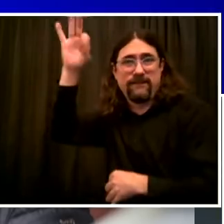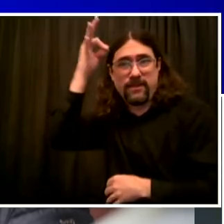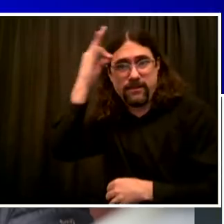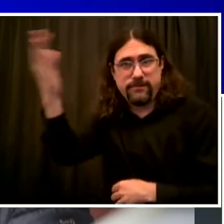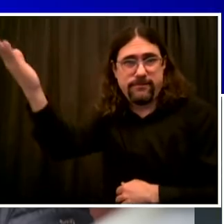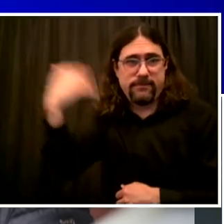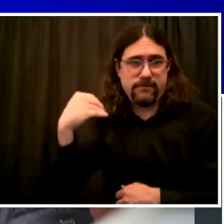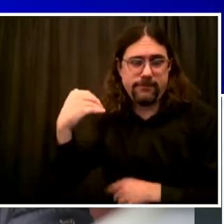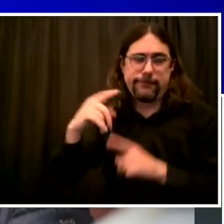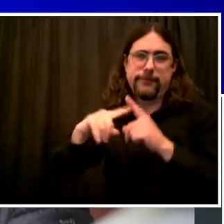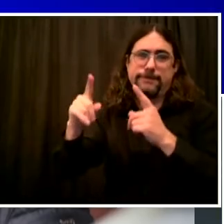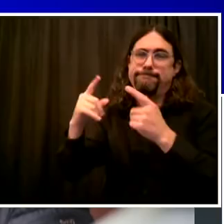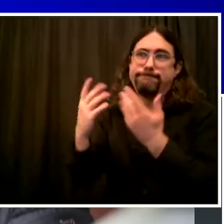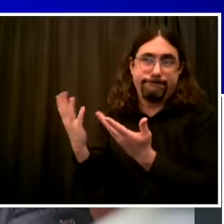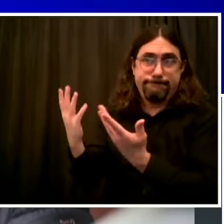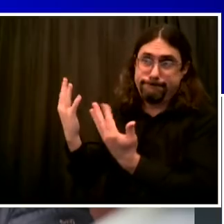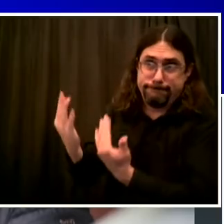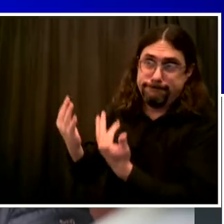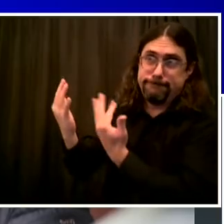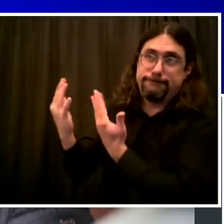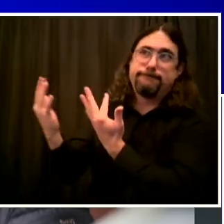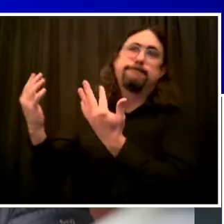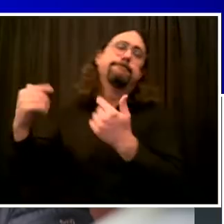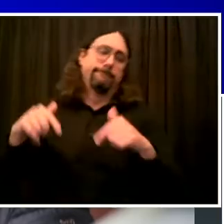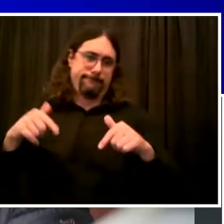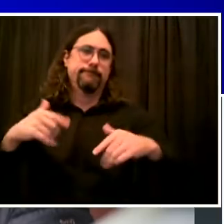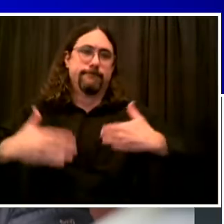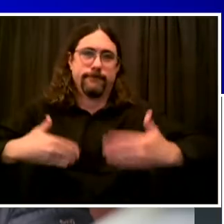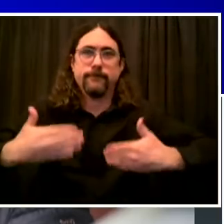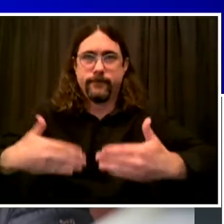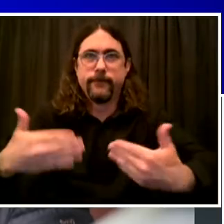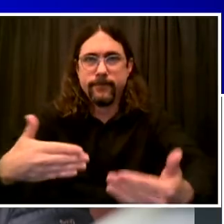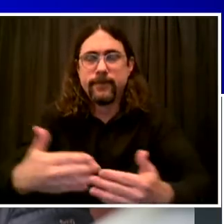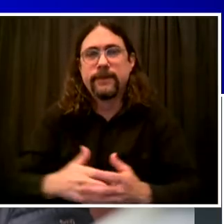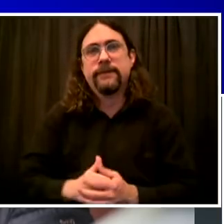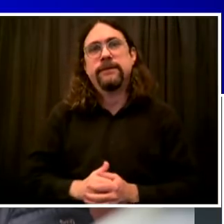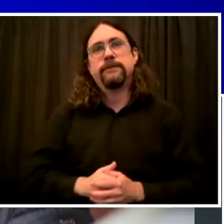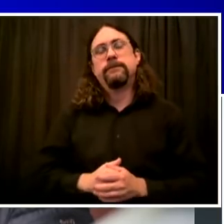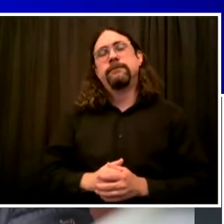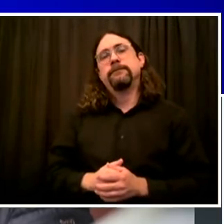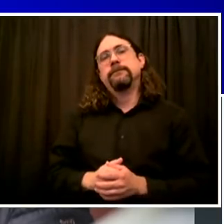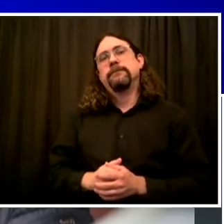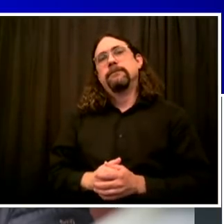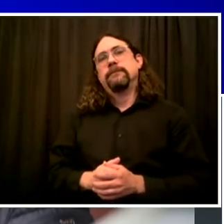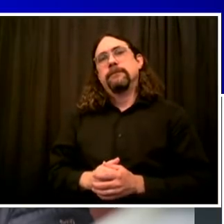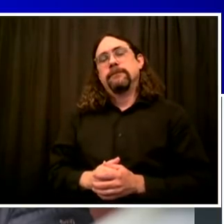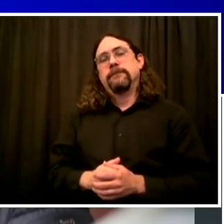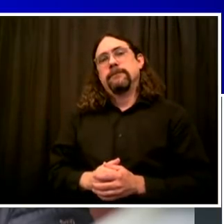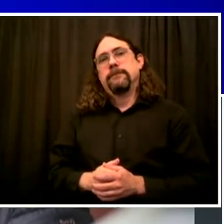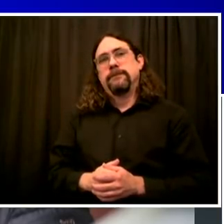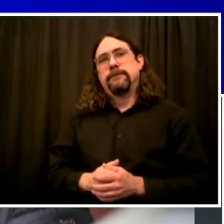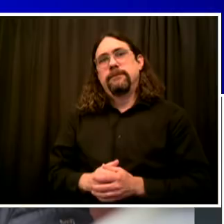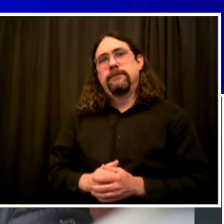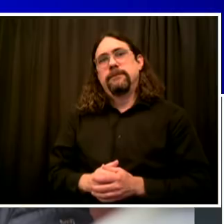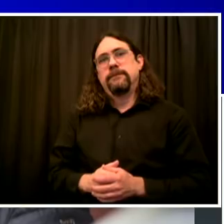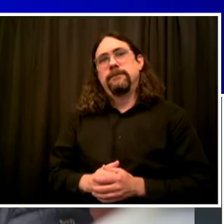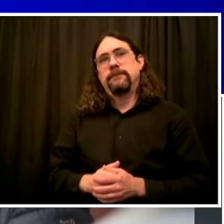GOING. TESTING CAPACITY IS GNGROWI RAPIDLY. THAT WILL MAKE A WORLD OF DIFFERENCE. AT THE SAME TIME, WE ARE SEEINGHE T